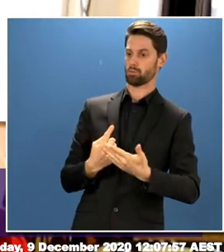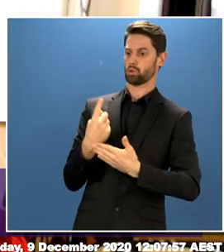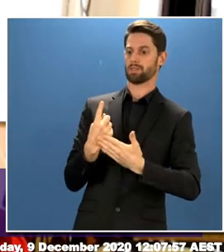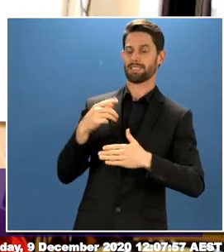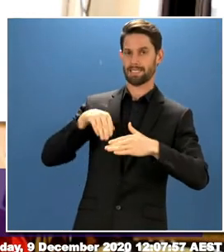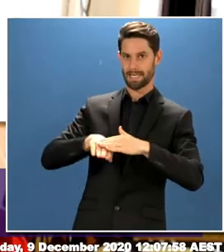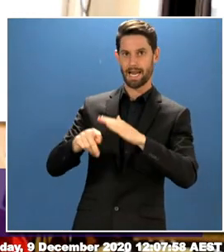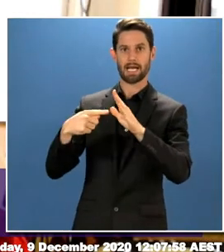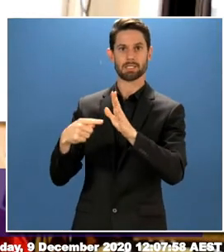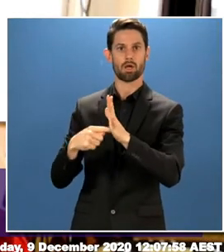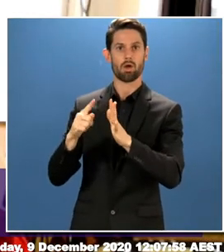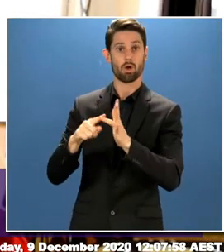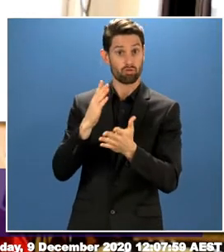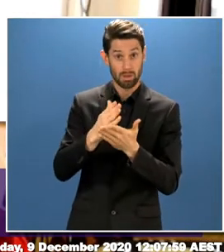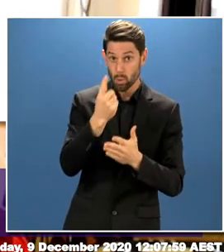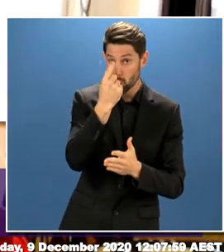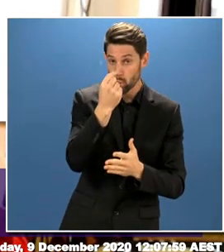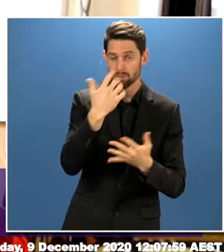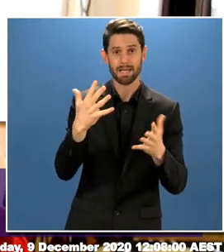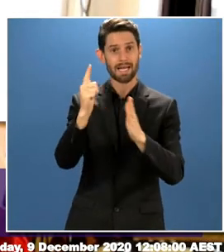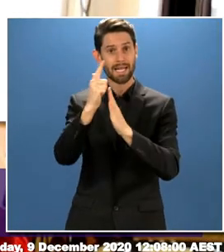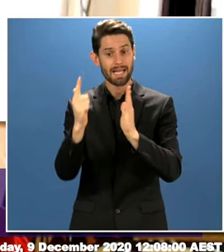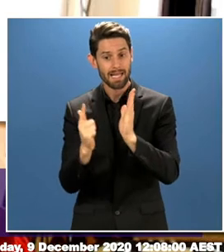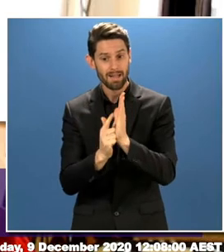there is scope for legal and policy infrastructure